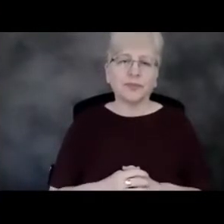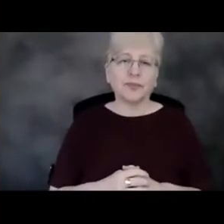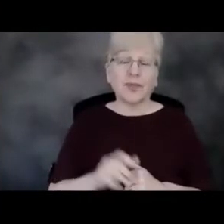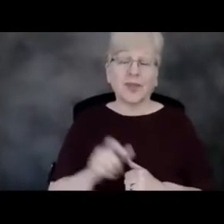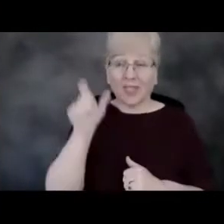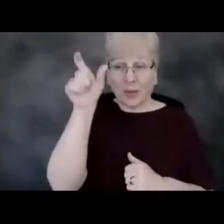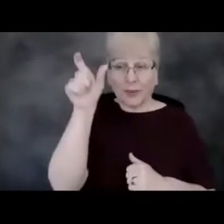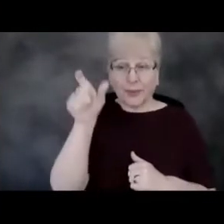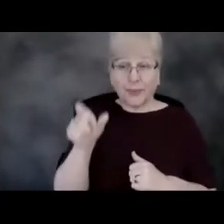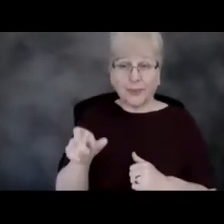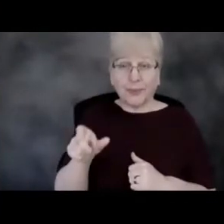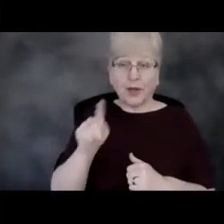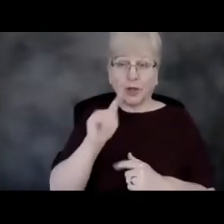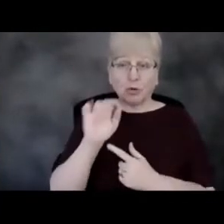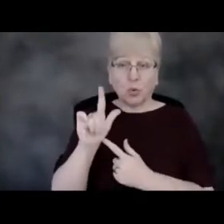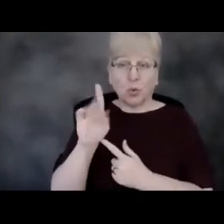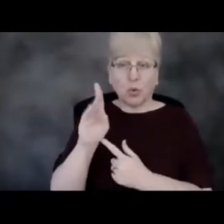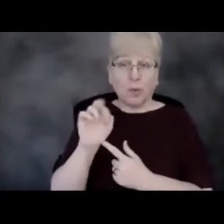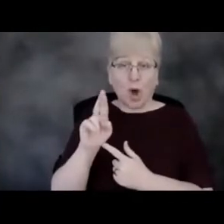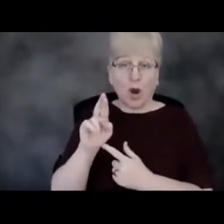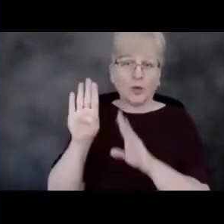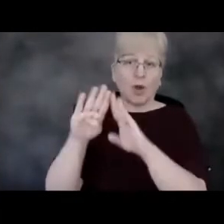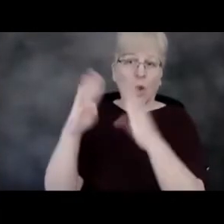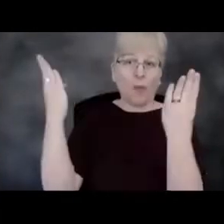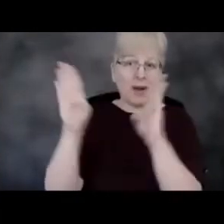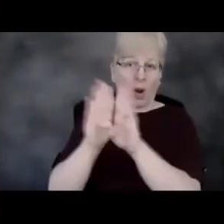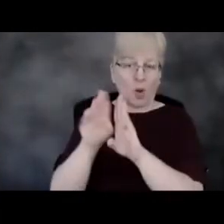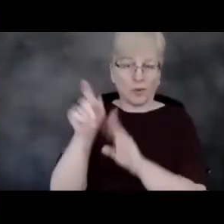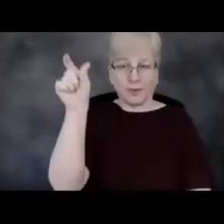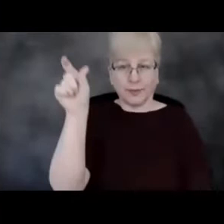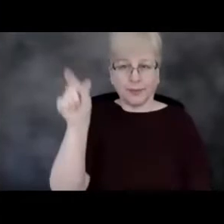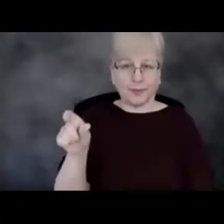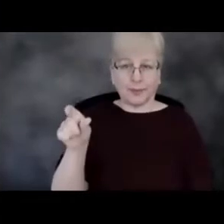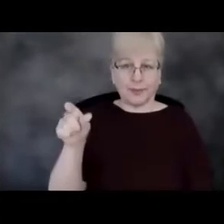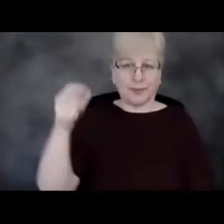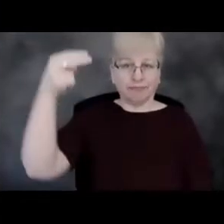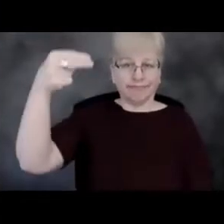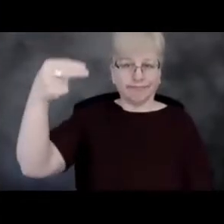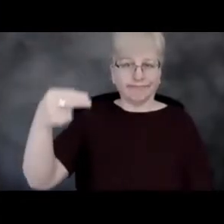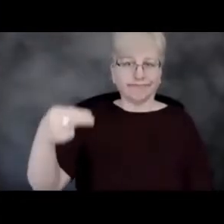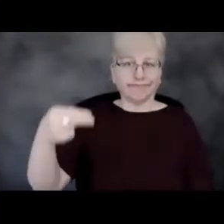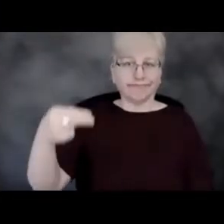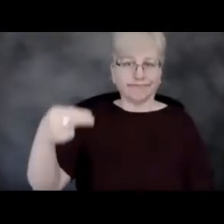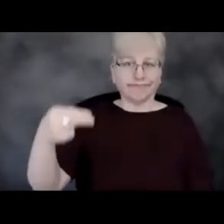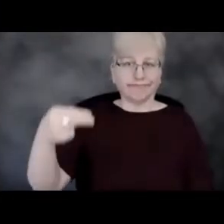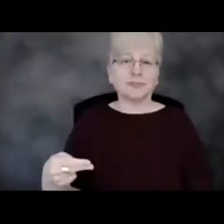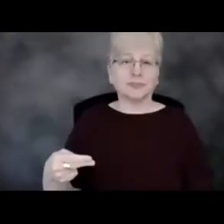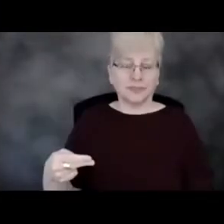This is called, over here. And this is one of the three templates that include